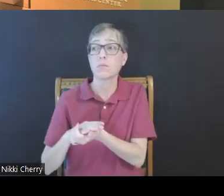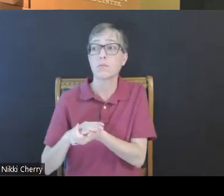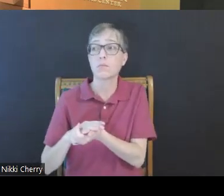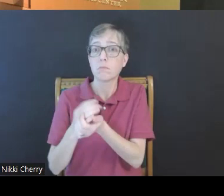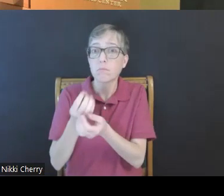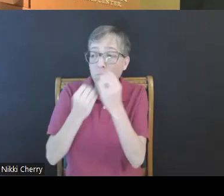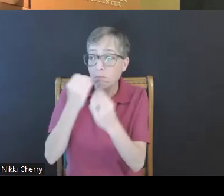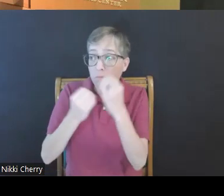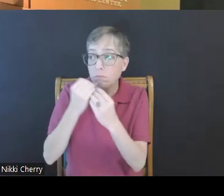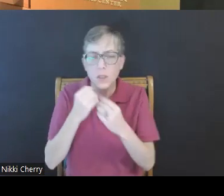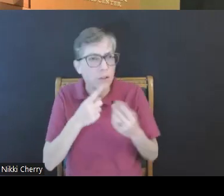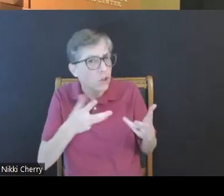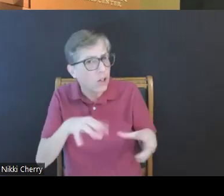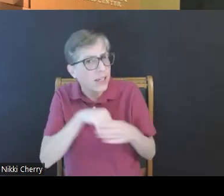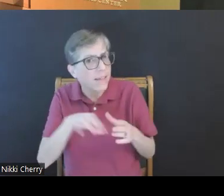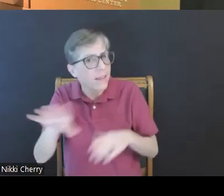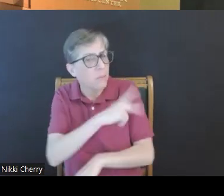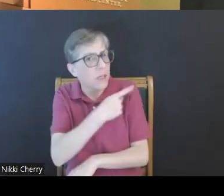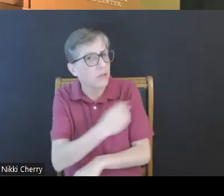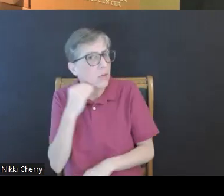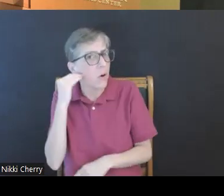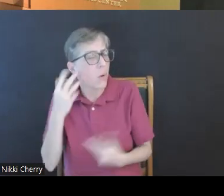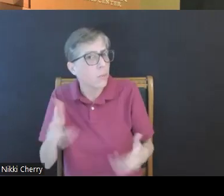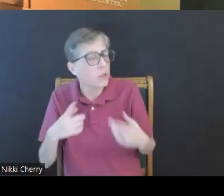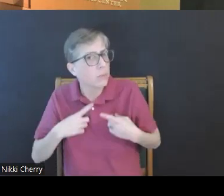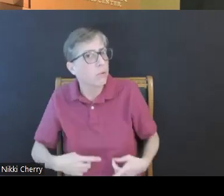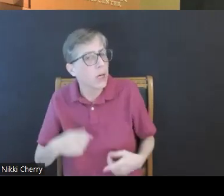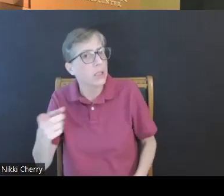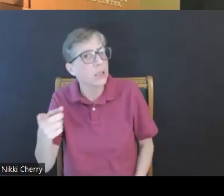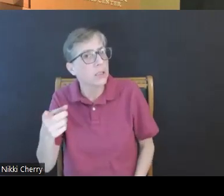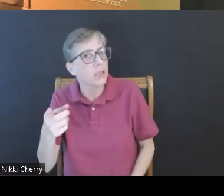patients home these patients are really depressed what if we taught you how to do problem solving